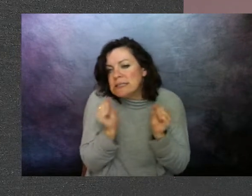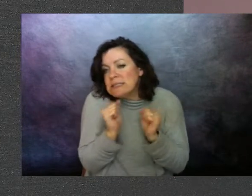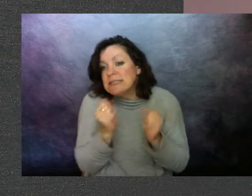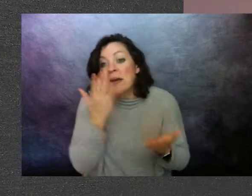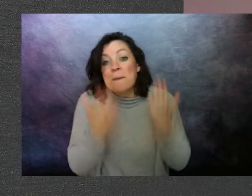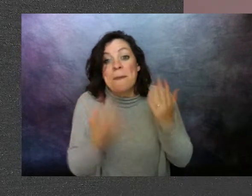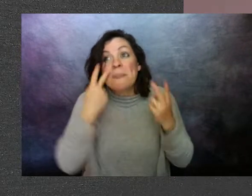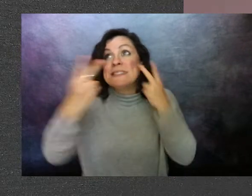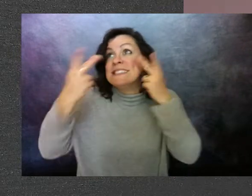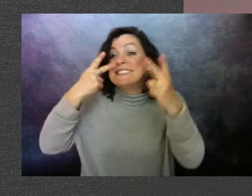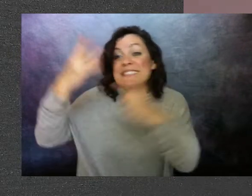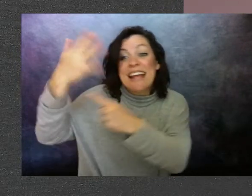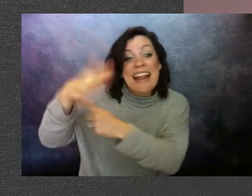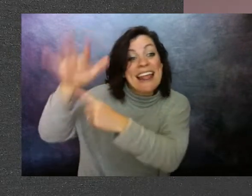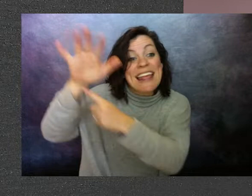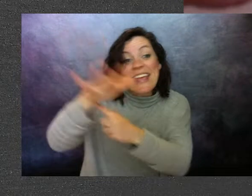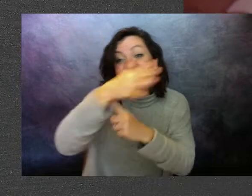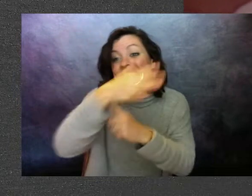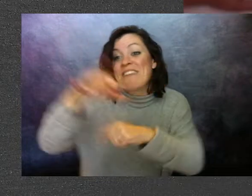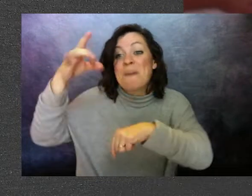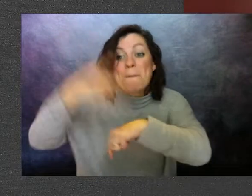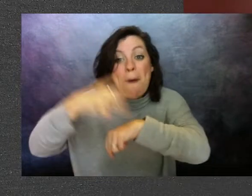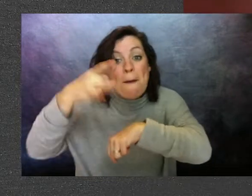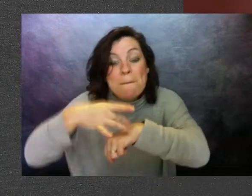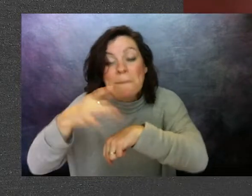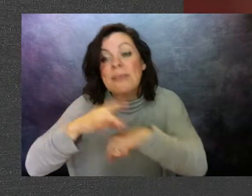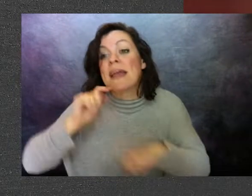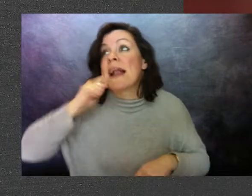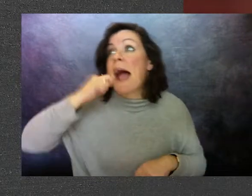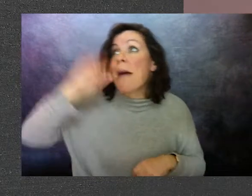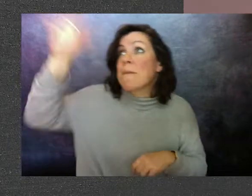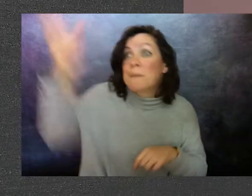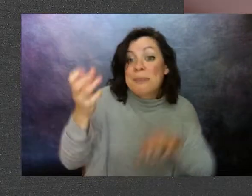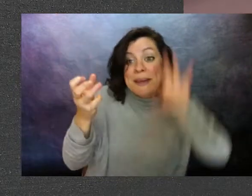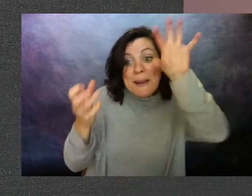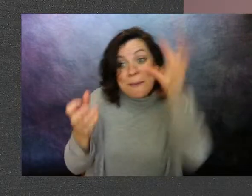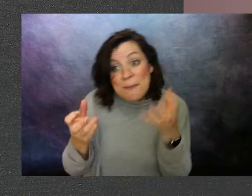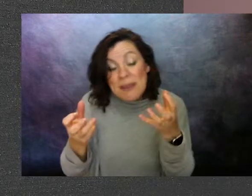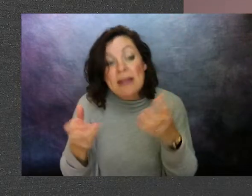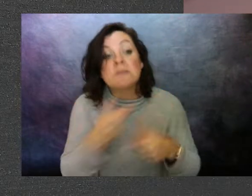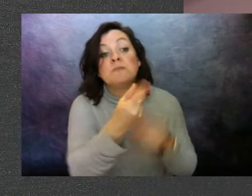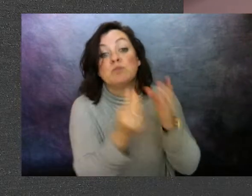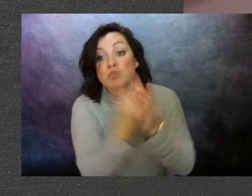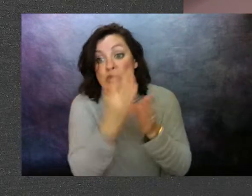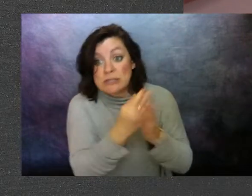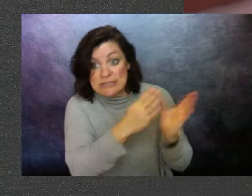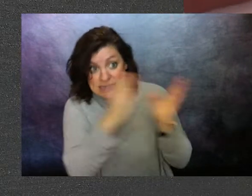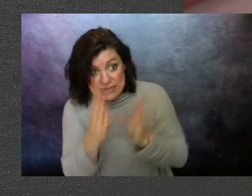you might be seeing leaves or pumpkins or picking apples. And then, we have the springtime,